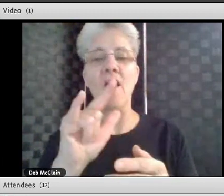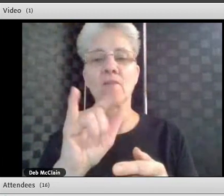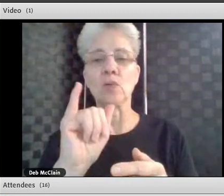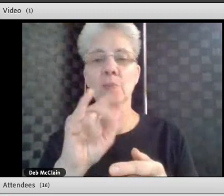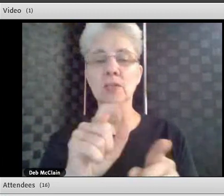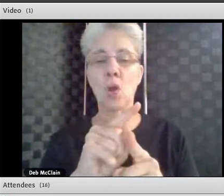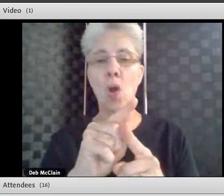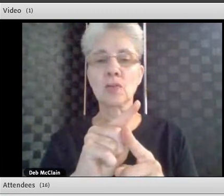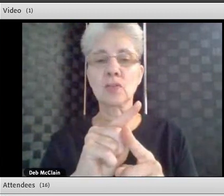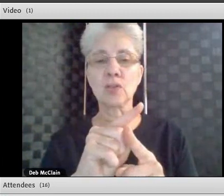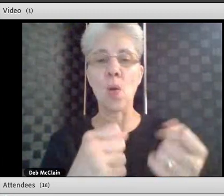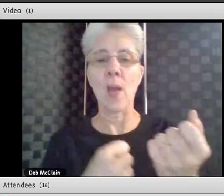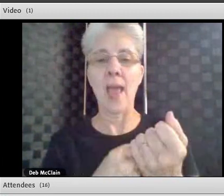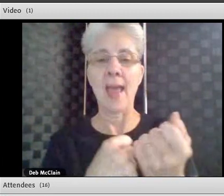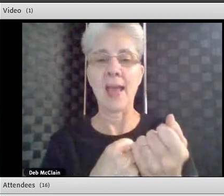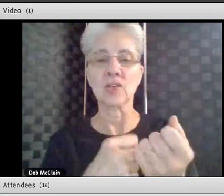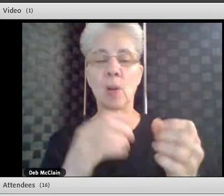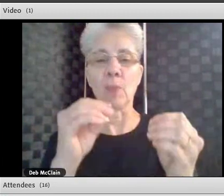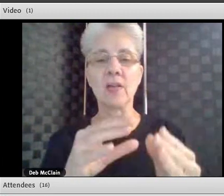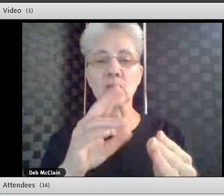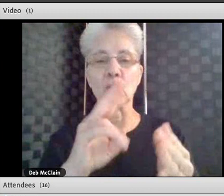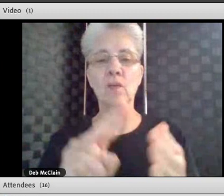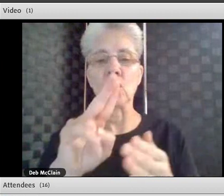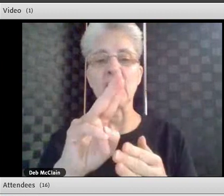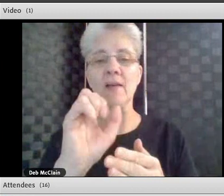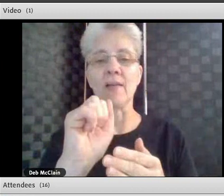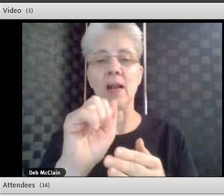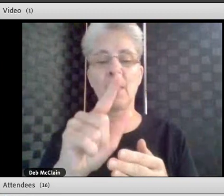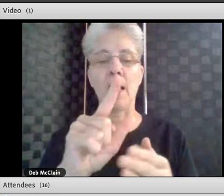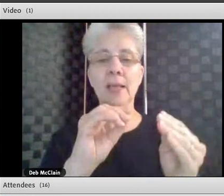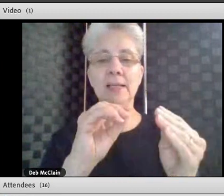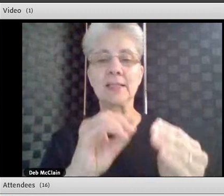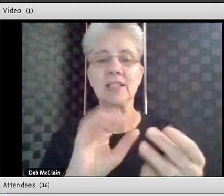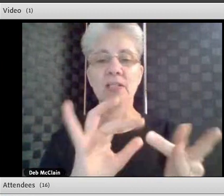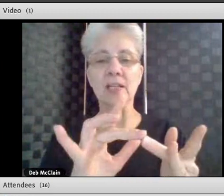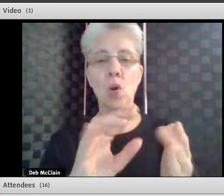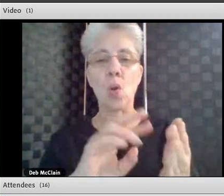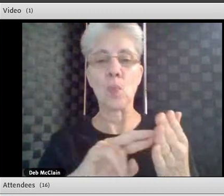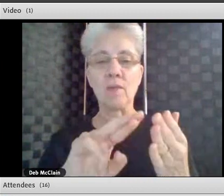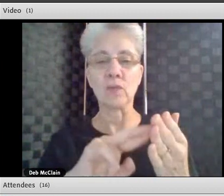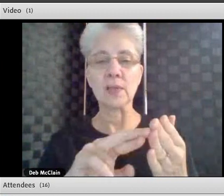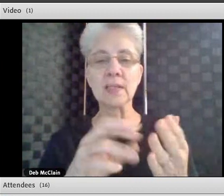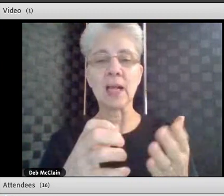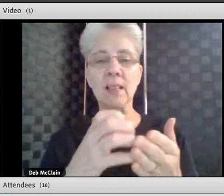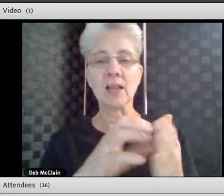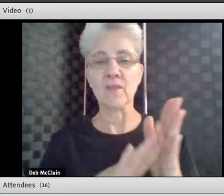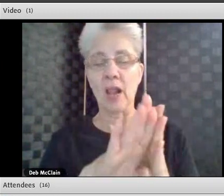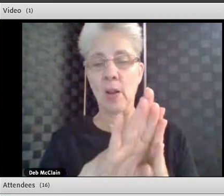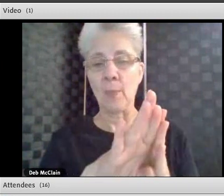for the University of Alabama and teaches digital reference, collection development, and organization